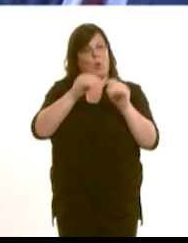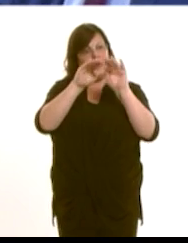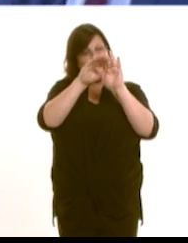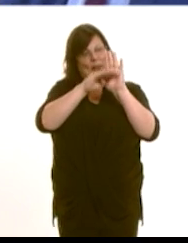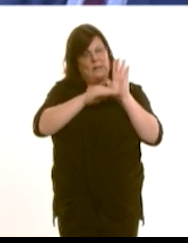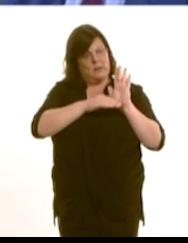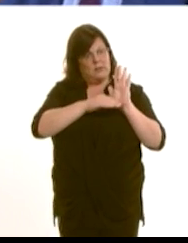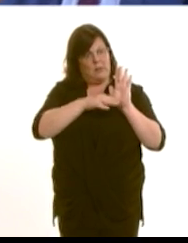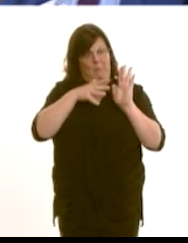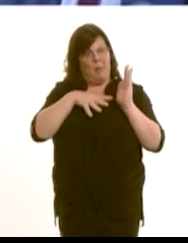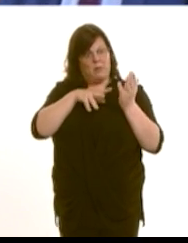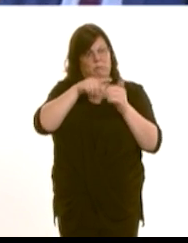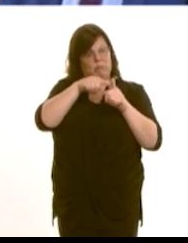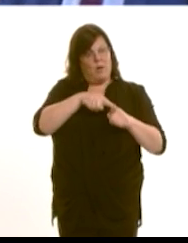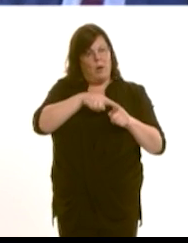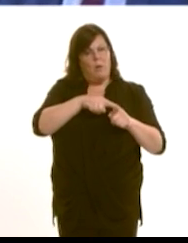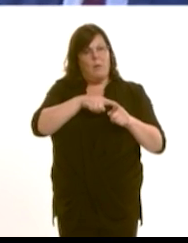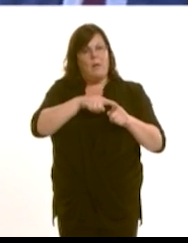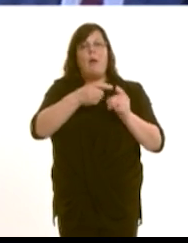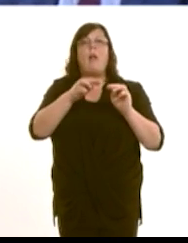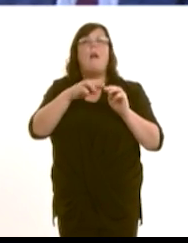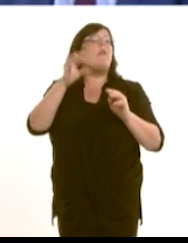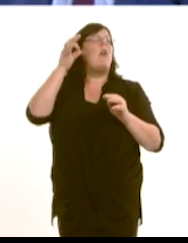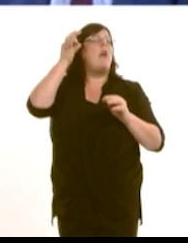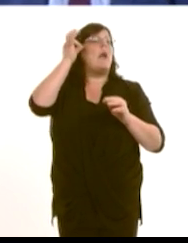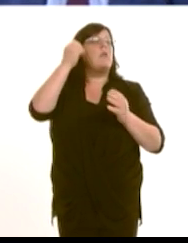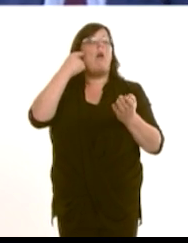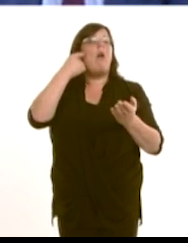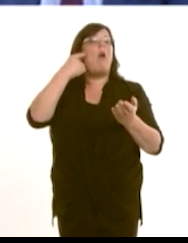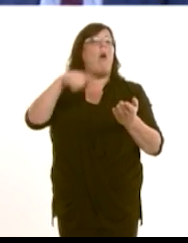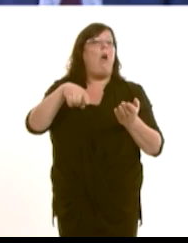There are legal pitfalls for local authorities unless they can demonstrate, of course, that